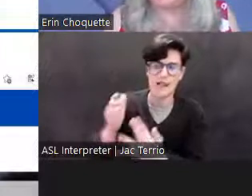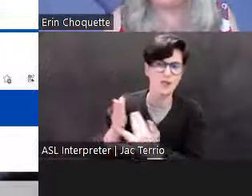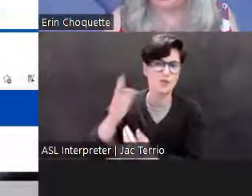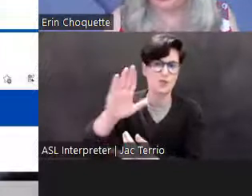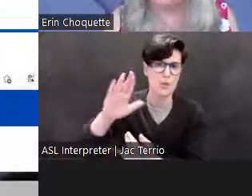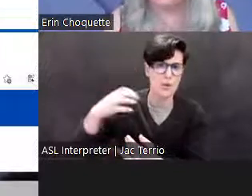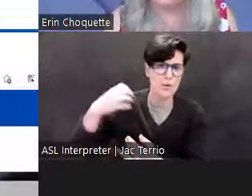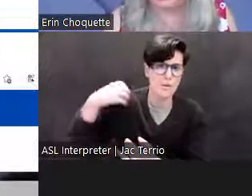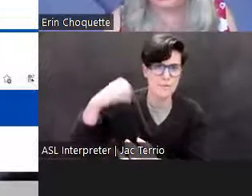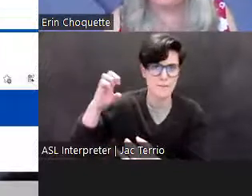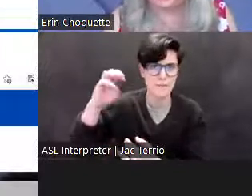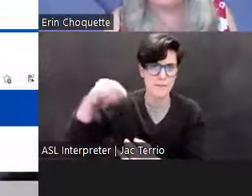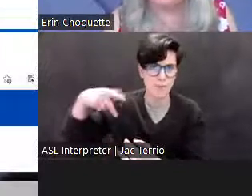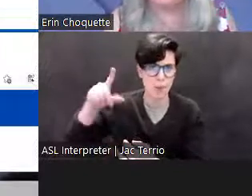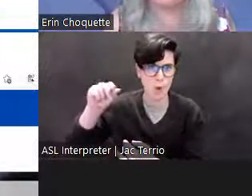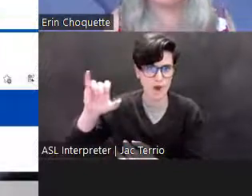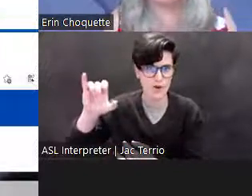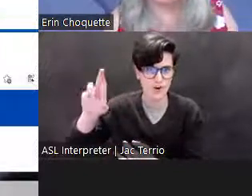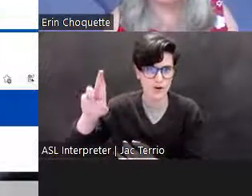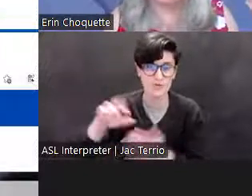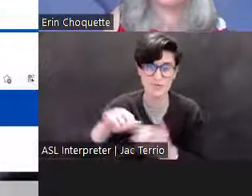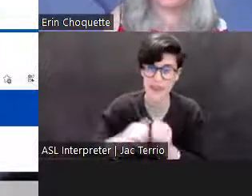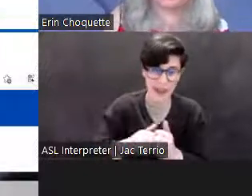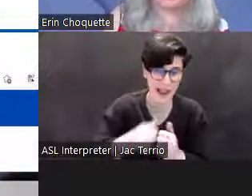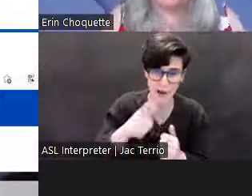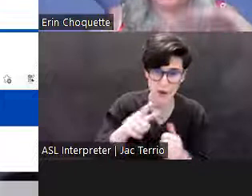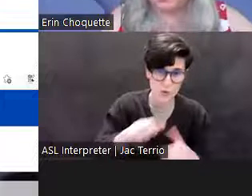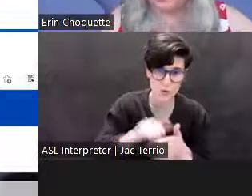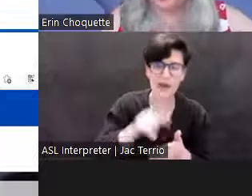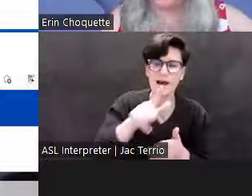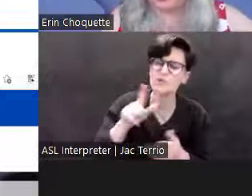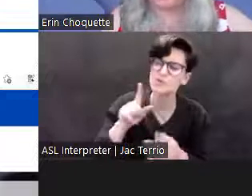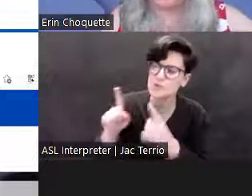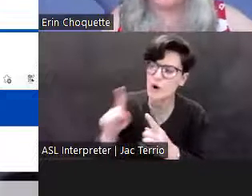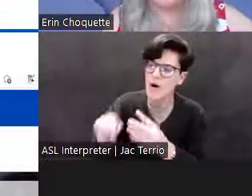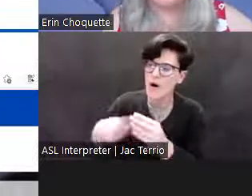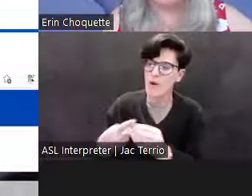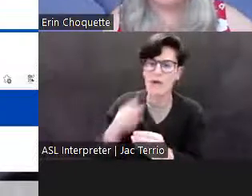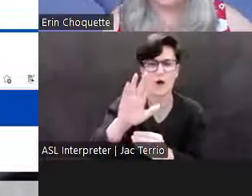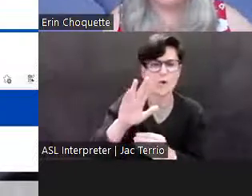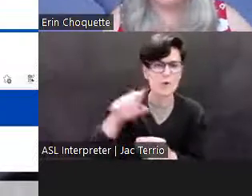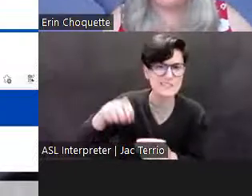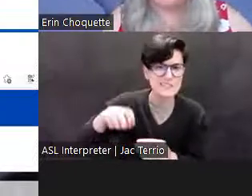to your employer about the need for leave. 15:53:46 Go through their process, which will